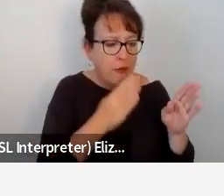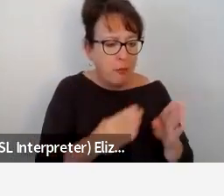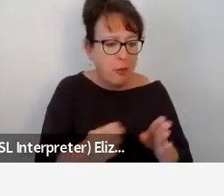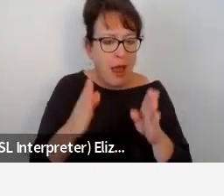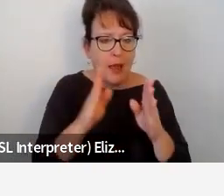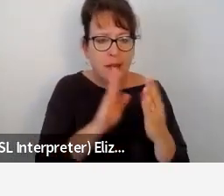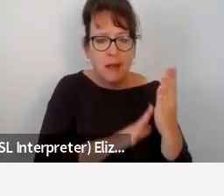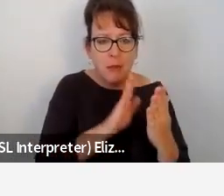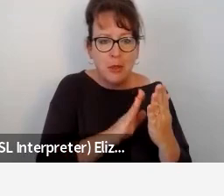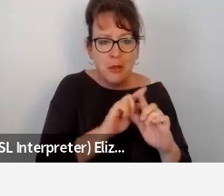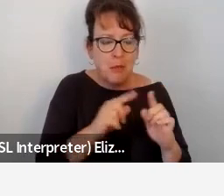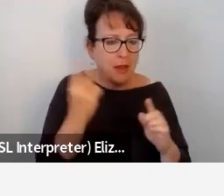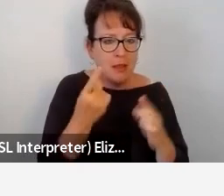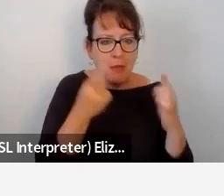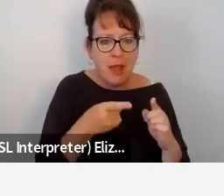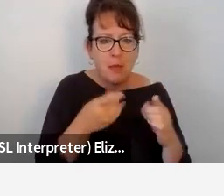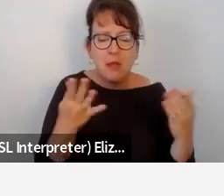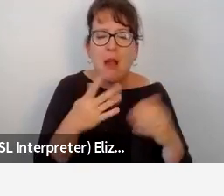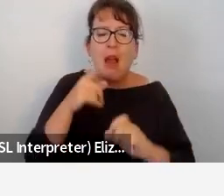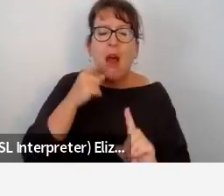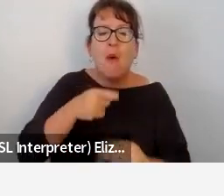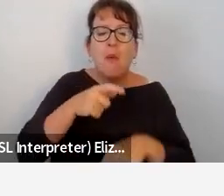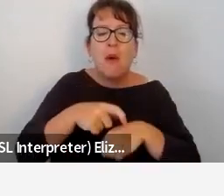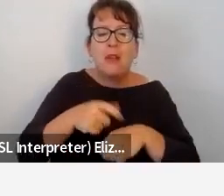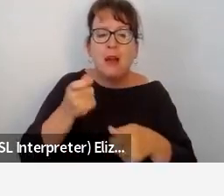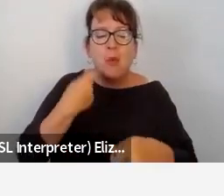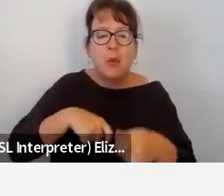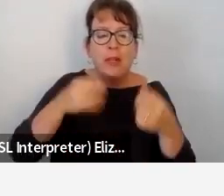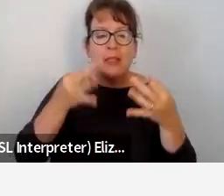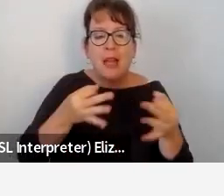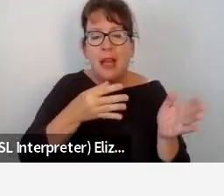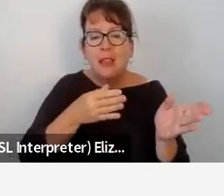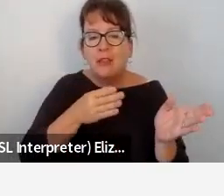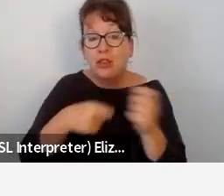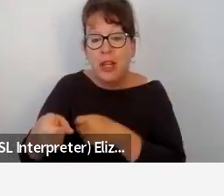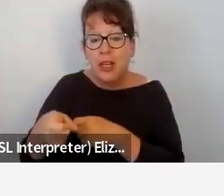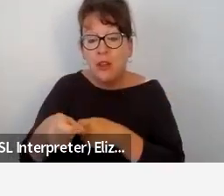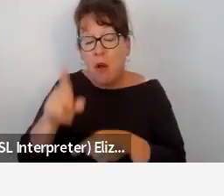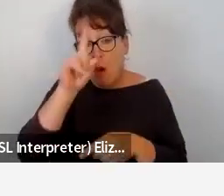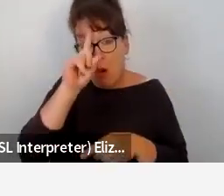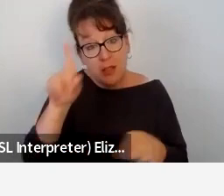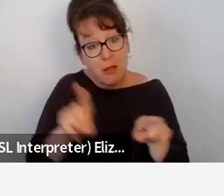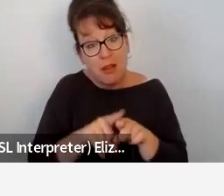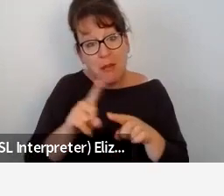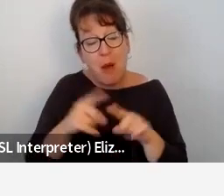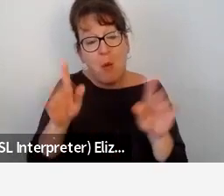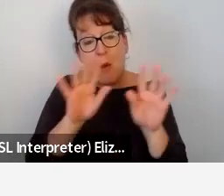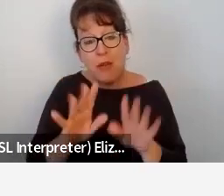and emissions reductions are taking place. But we don't plan to require scrappage, recognizing this